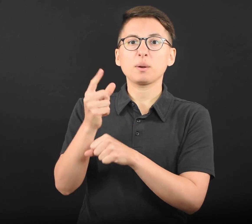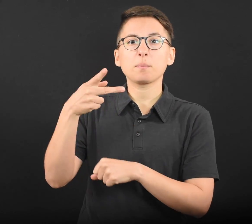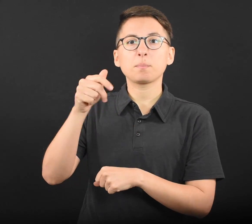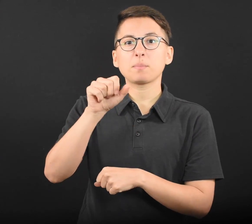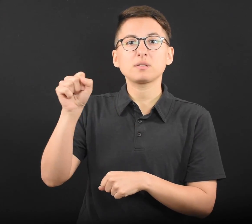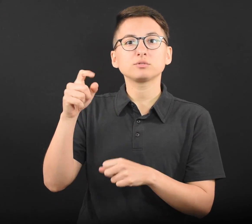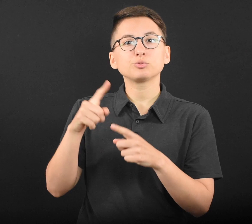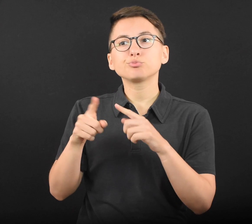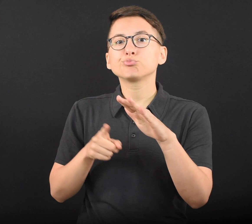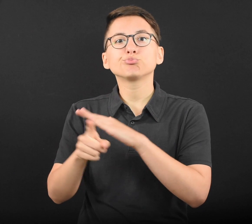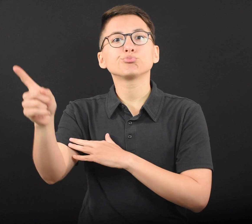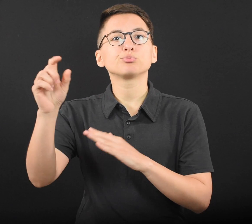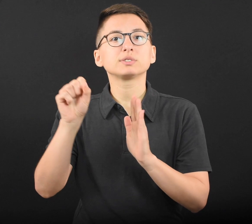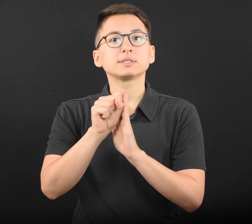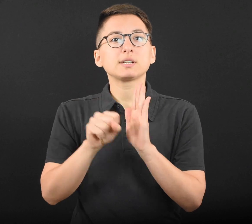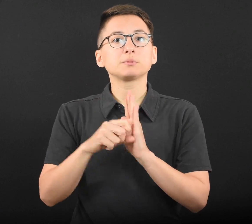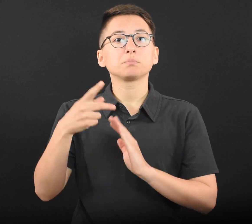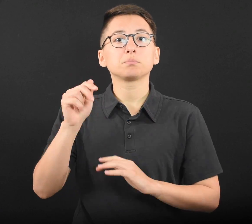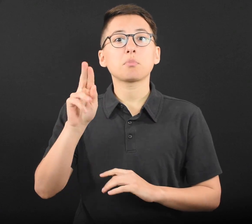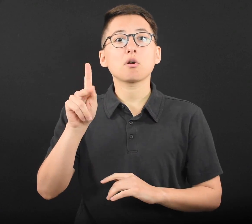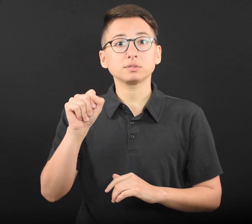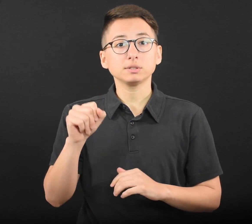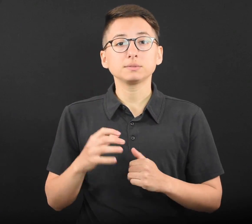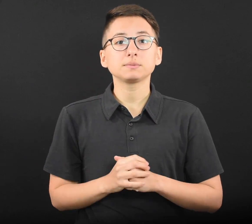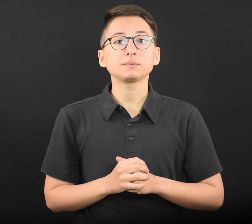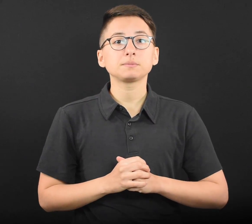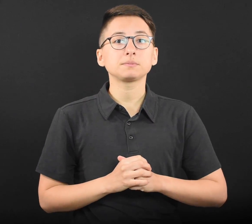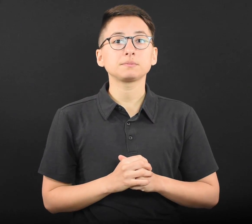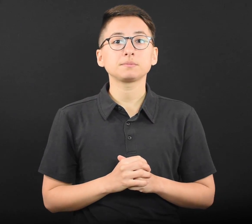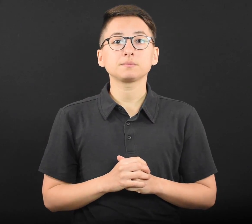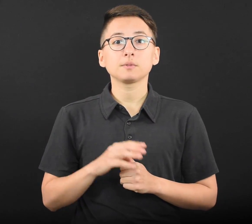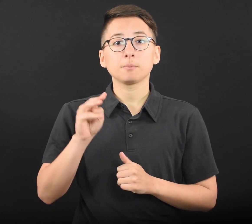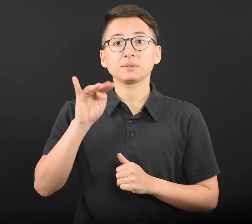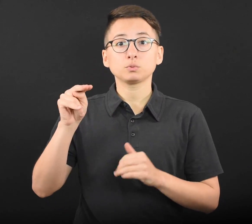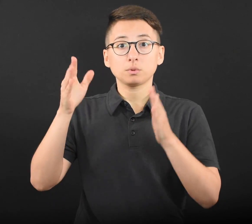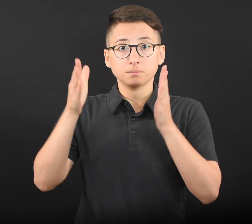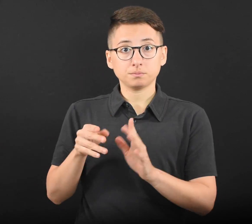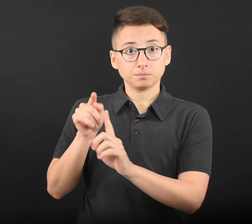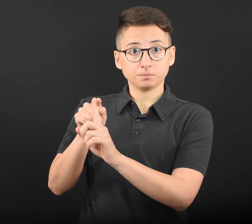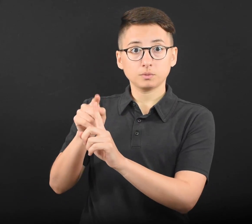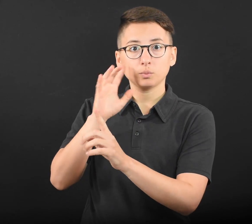Minnesotans will receive the pass in the mail from the Department of Natural Resources.